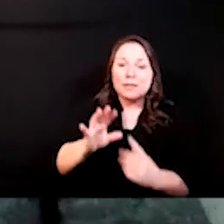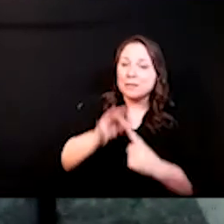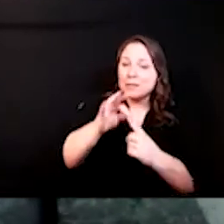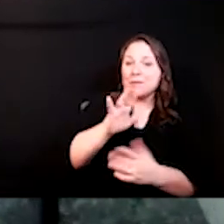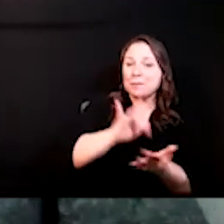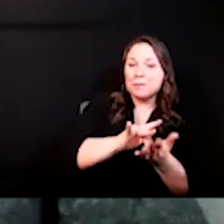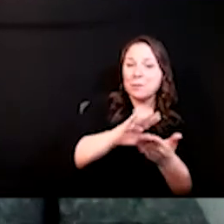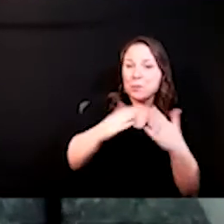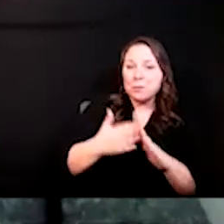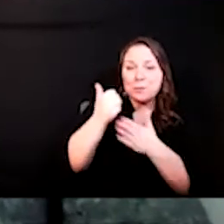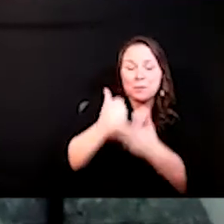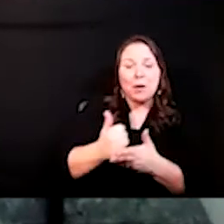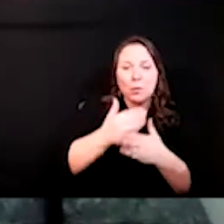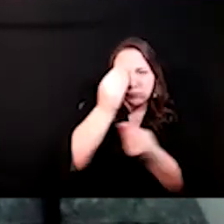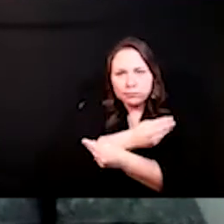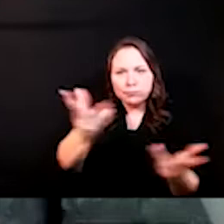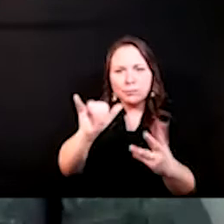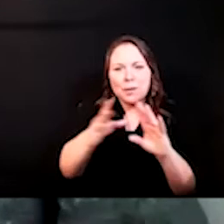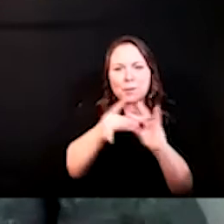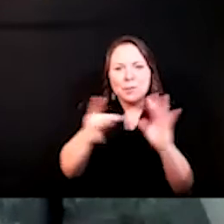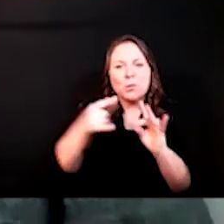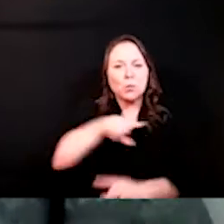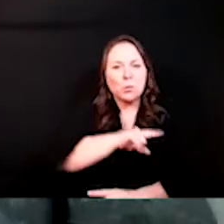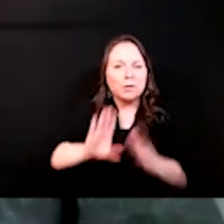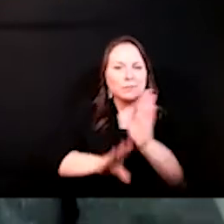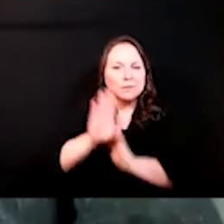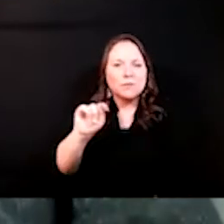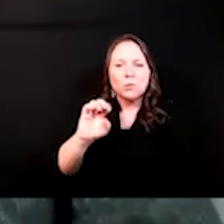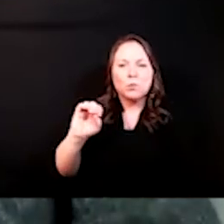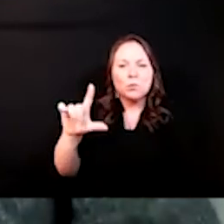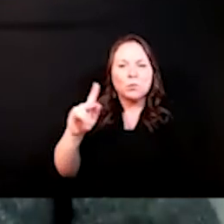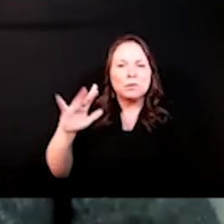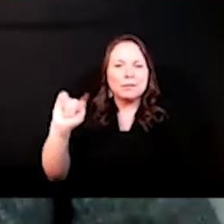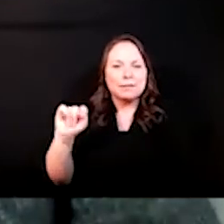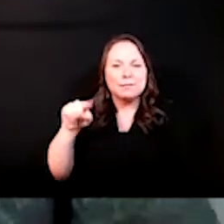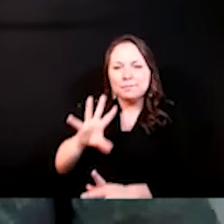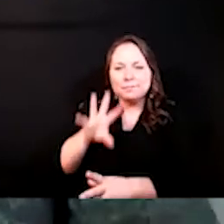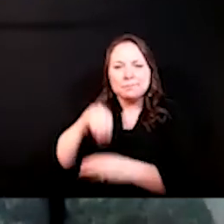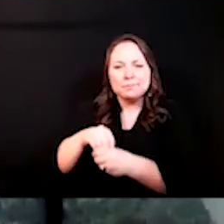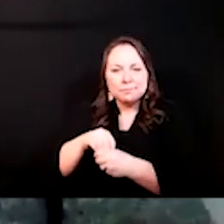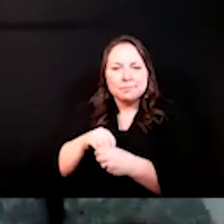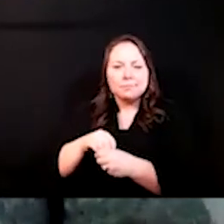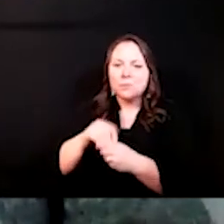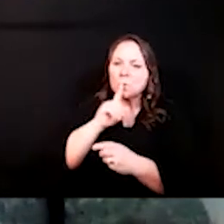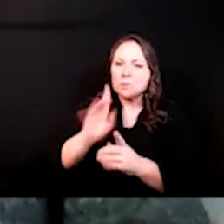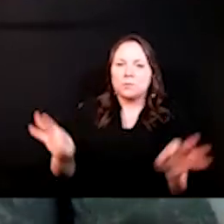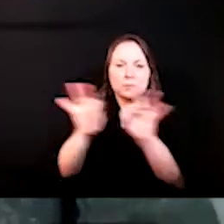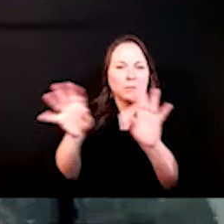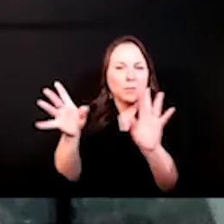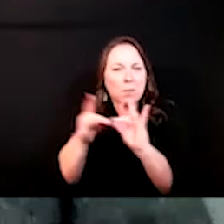COMMUNITY IN TERMS OF HELPING TO SHARE THAT MESSAGE, SO WE' VE DEVELOPED A TOOLKIT AS YOU SAID THAT INCLUDES KEY